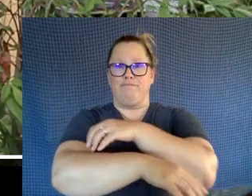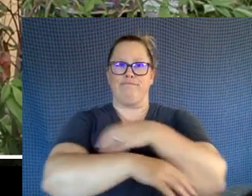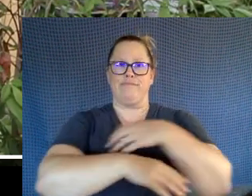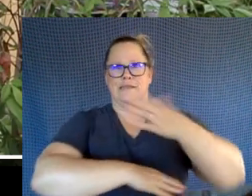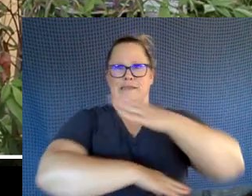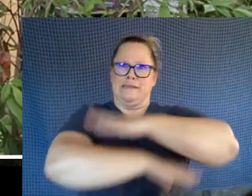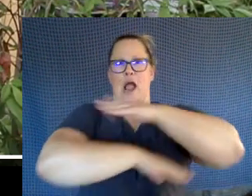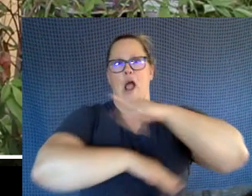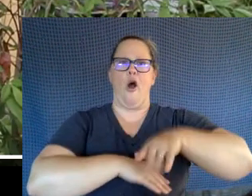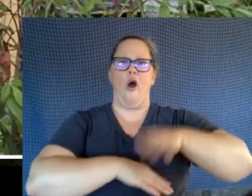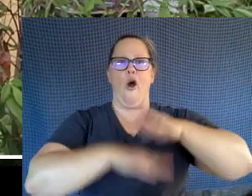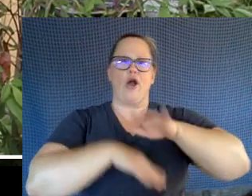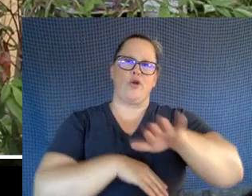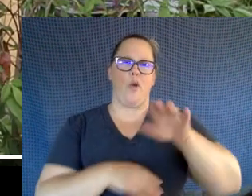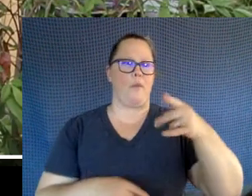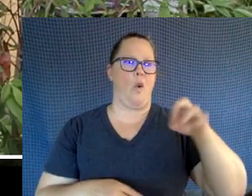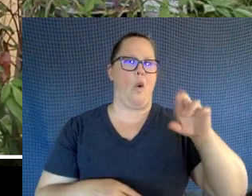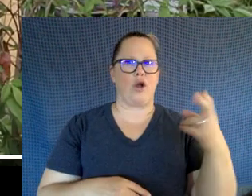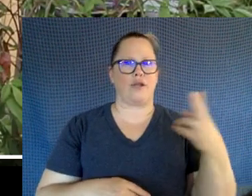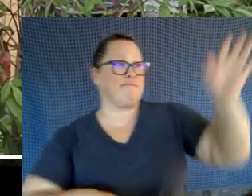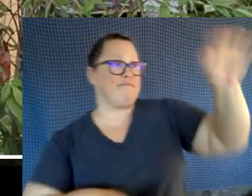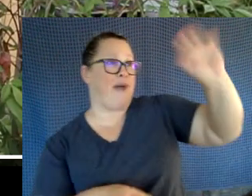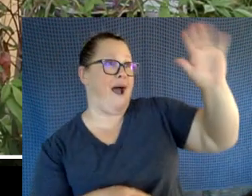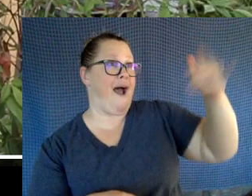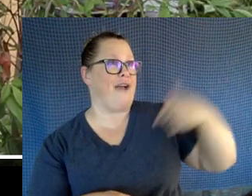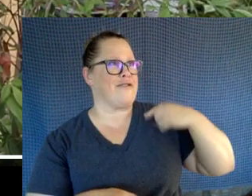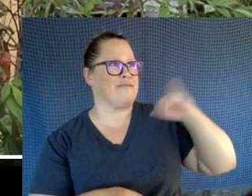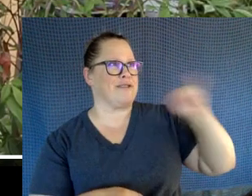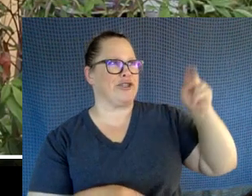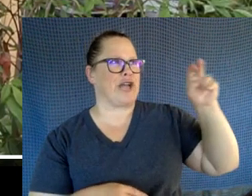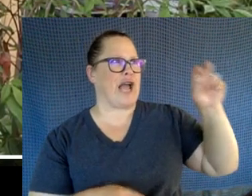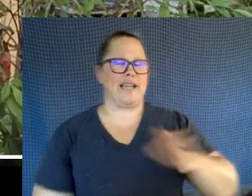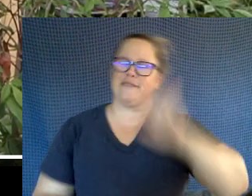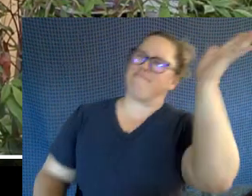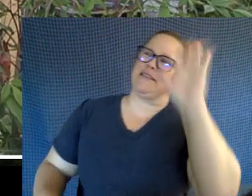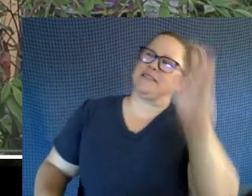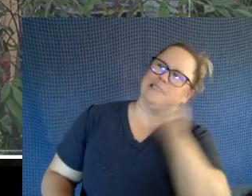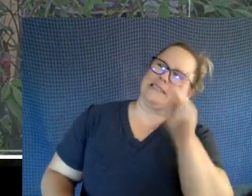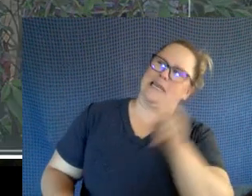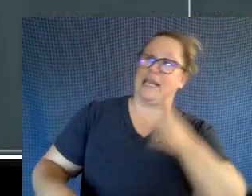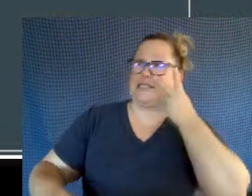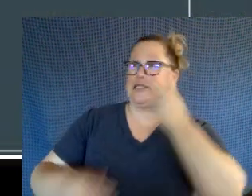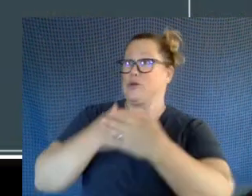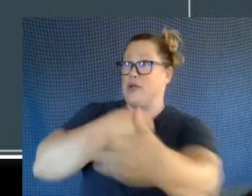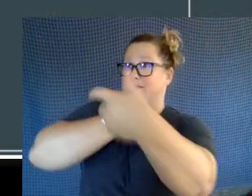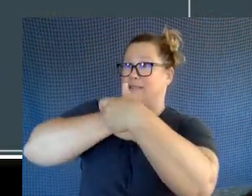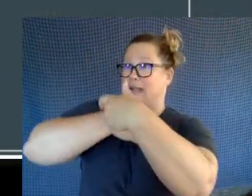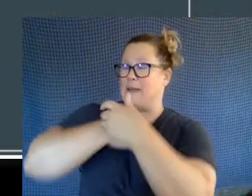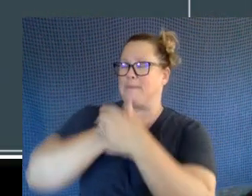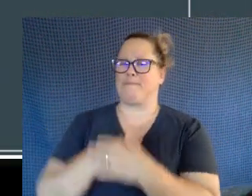from Ms. Jane and Mrs. Kane. See you next time